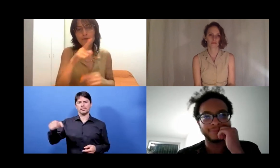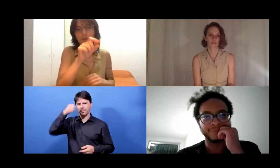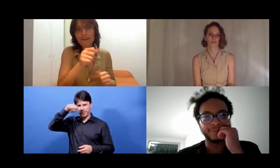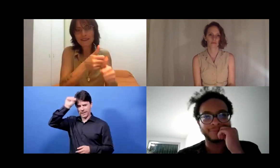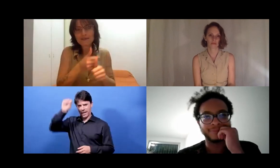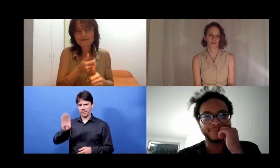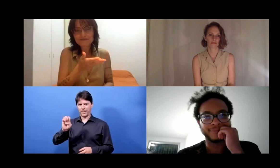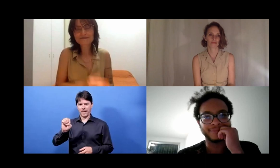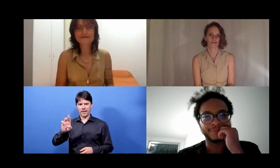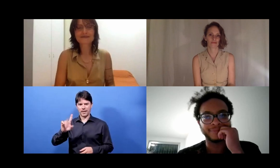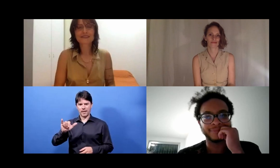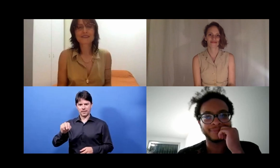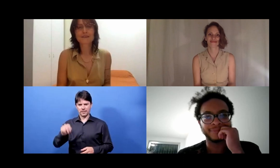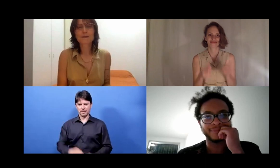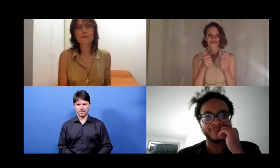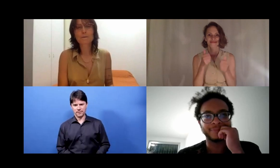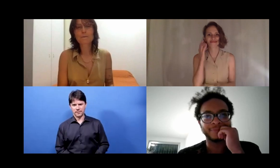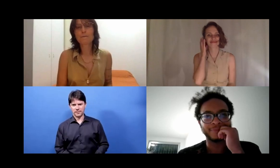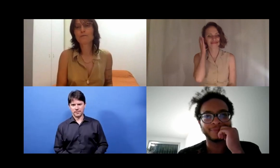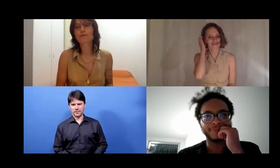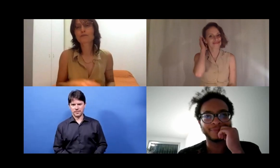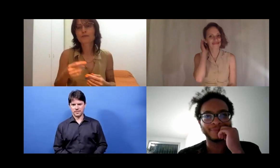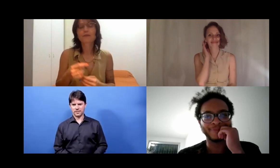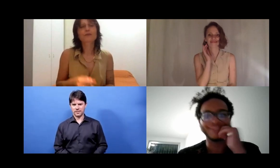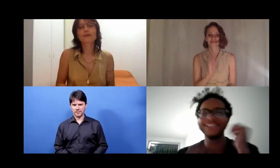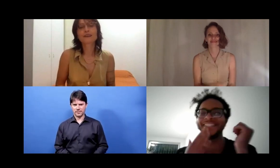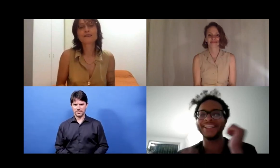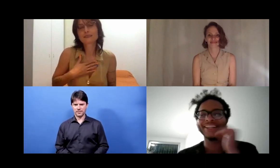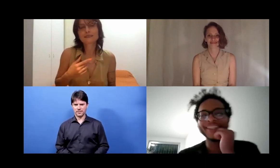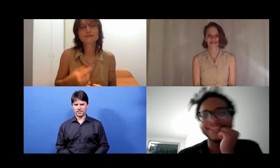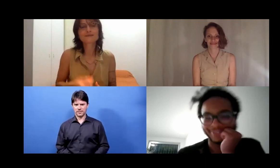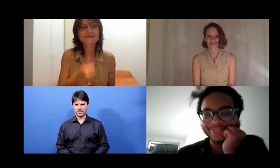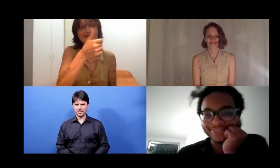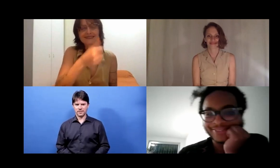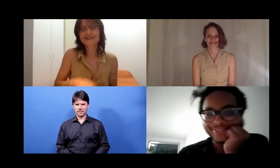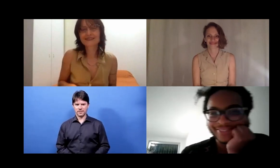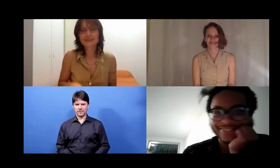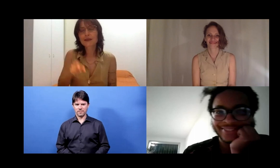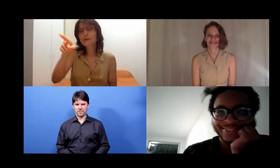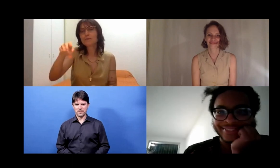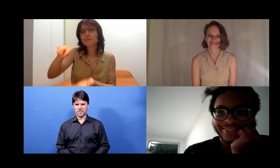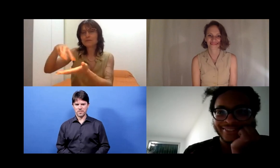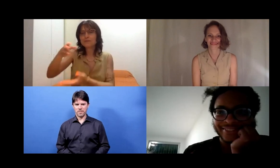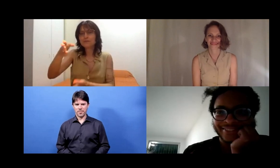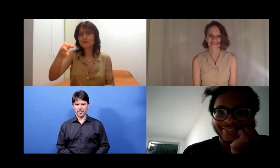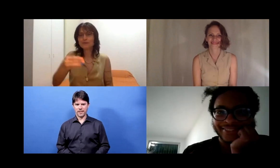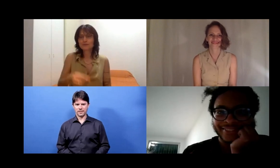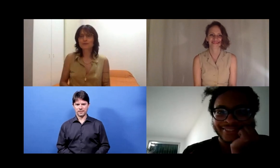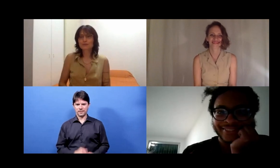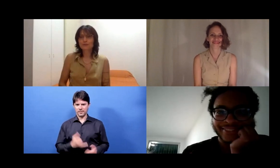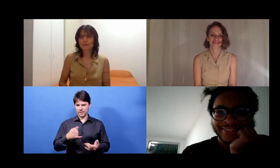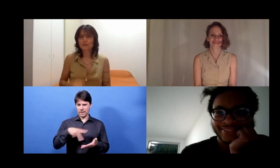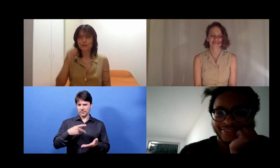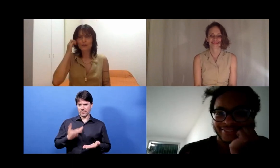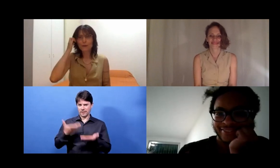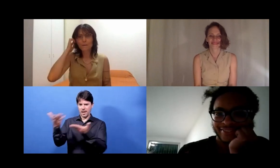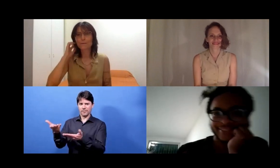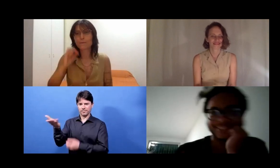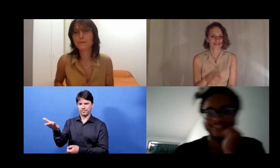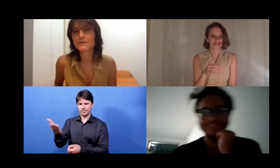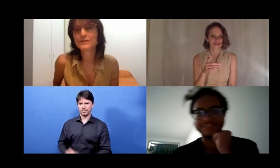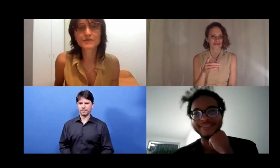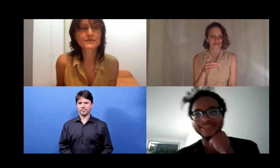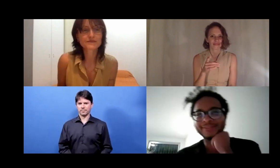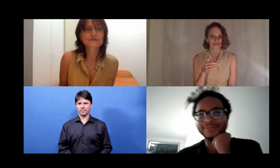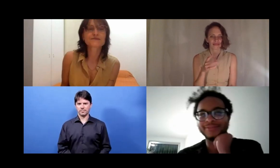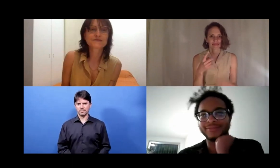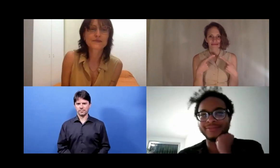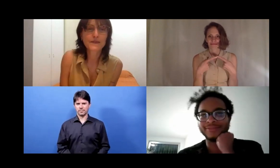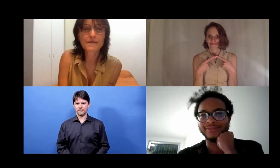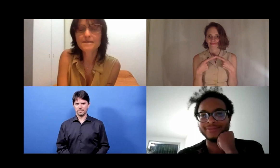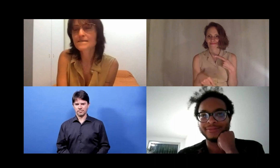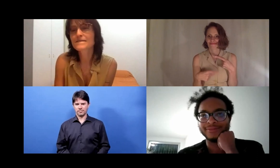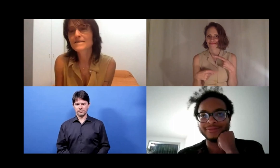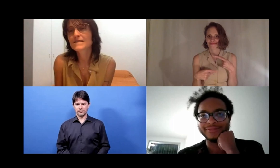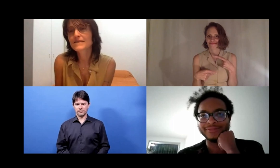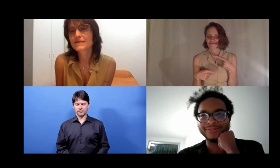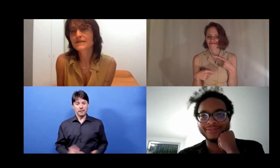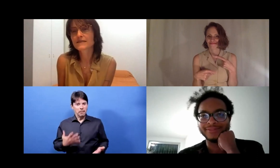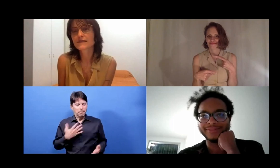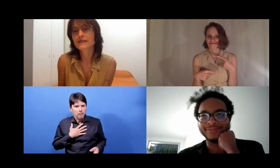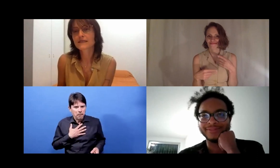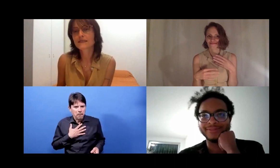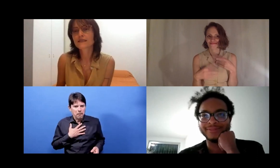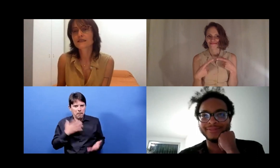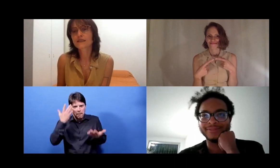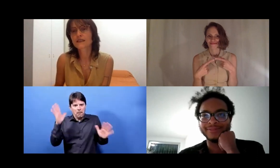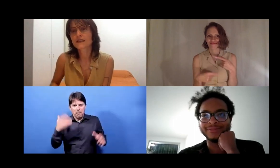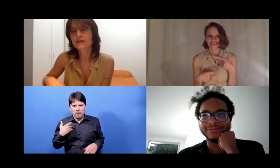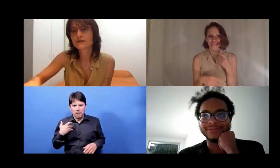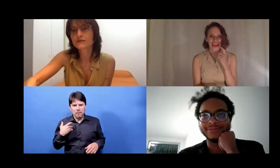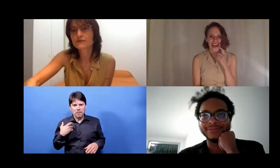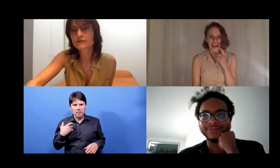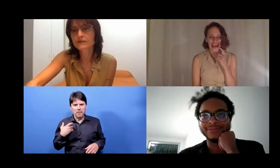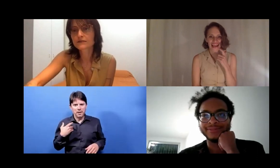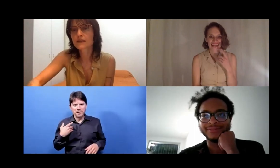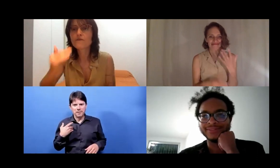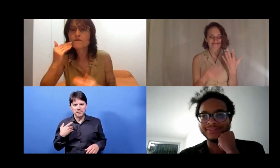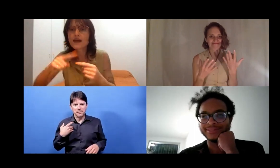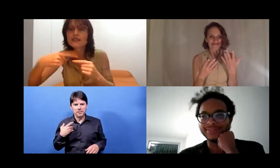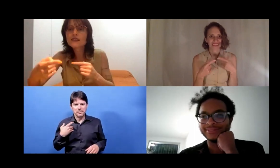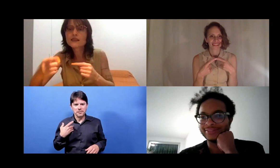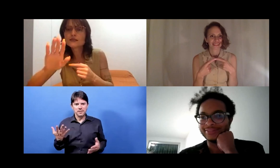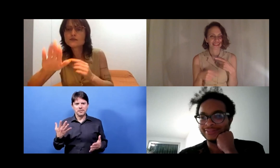You're welcome. Kassandra, and you? Kassandra Wedel. What? I'm lost.